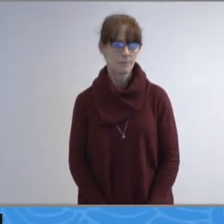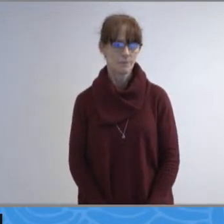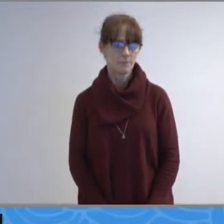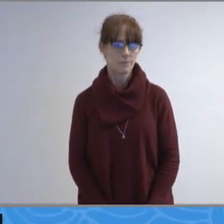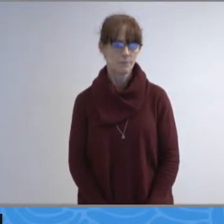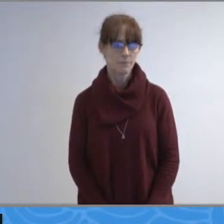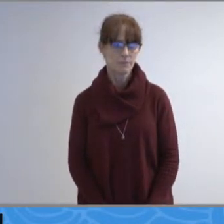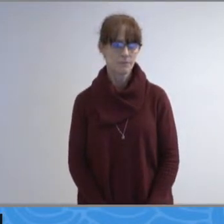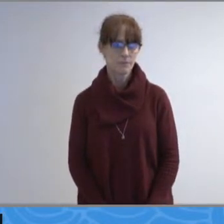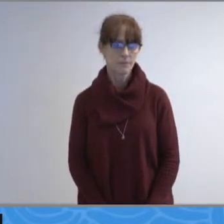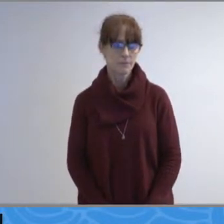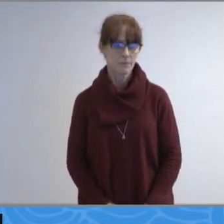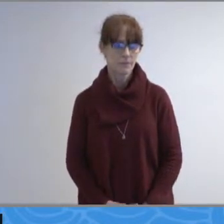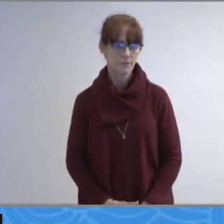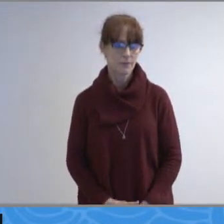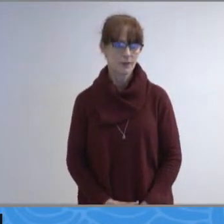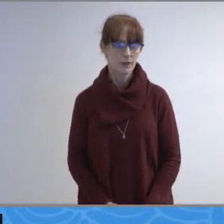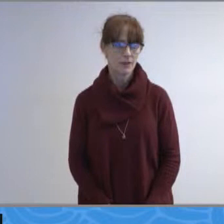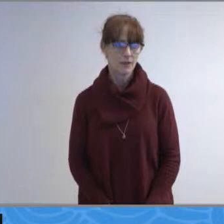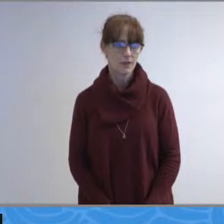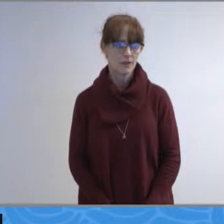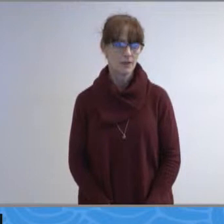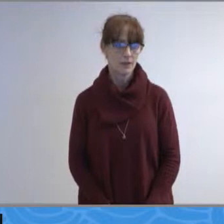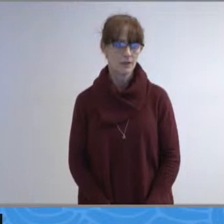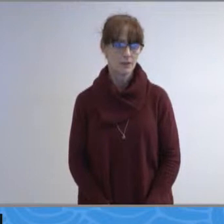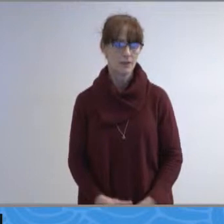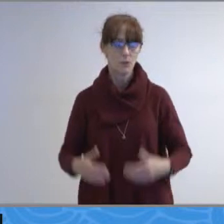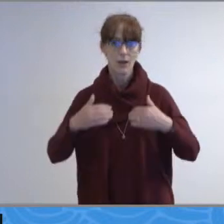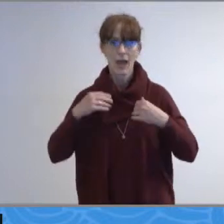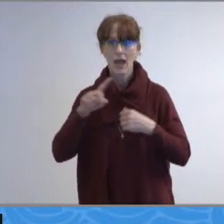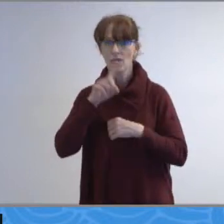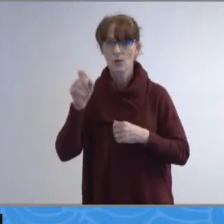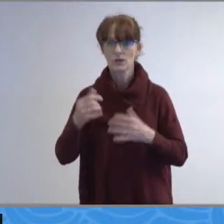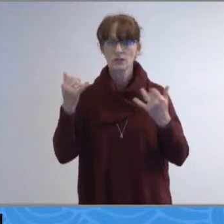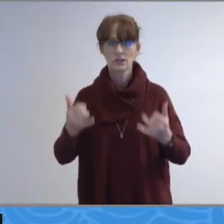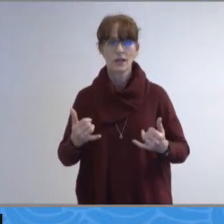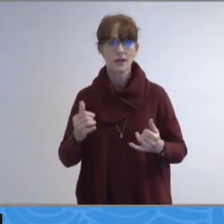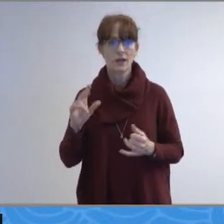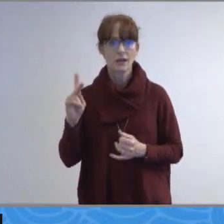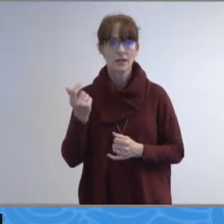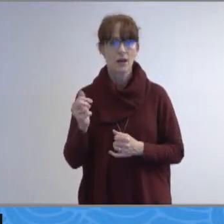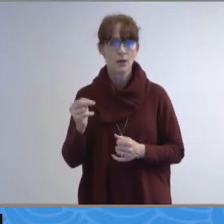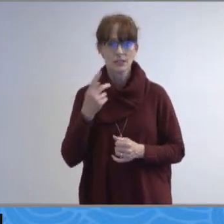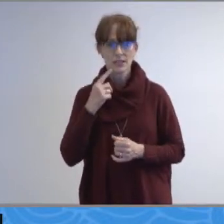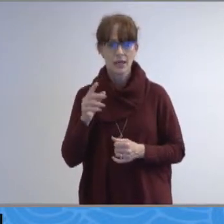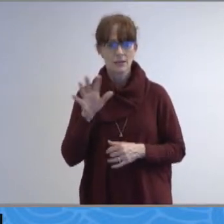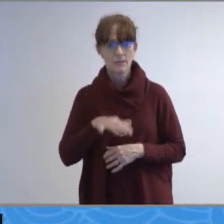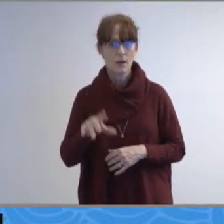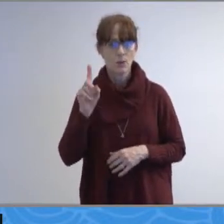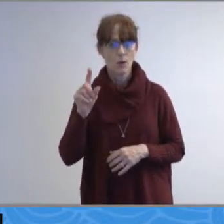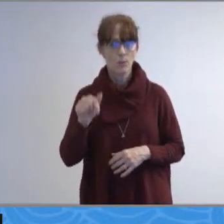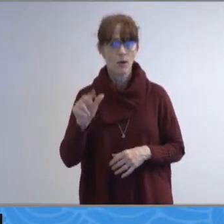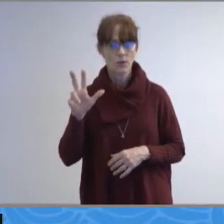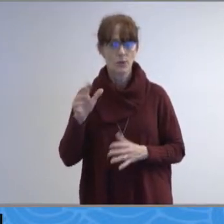Sue, did you want to take that one? We actually had that question today and Karen told us it was about 1.3 million students